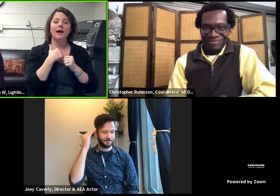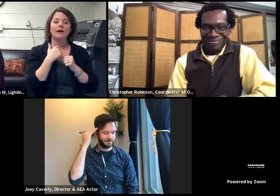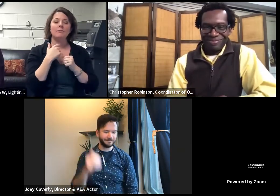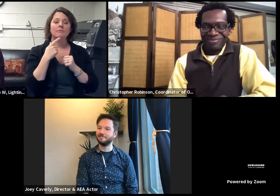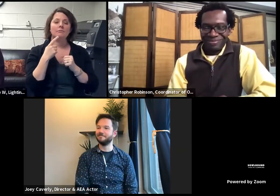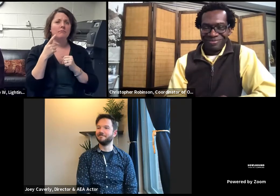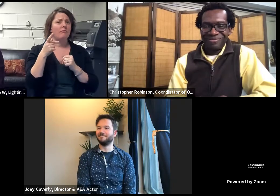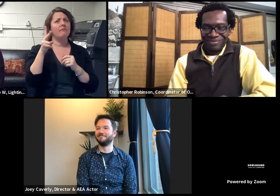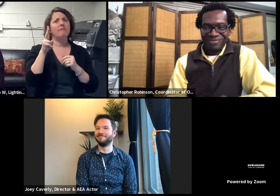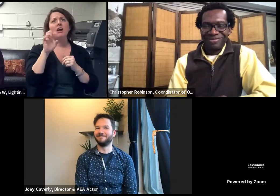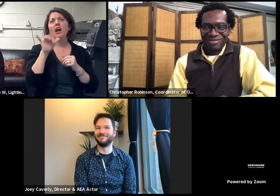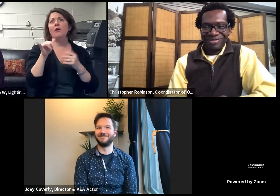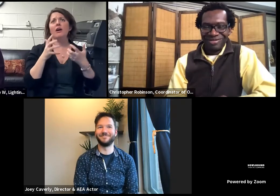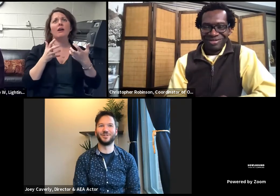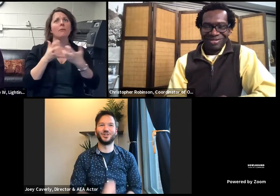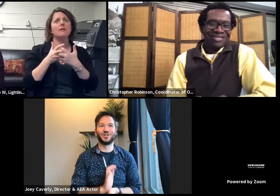Yay! Thank you.